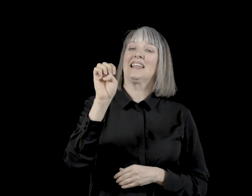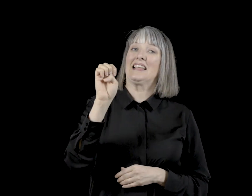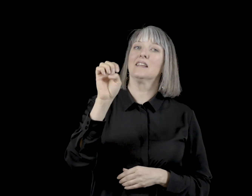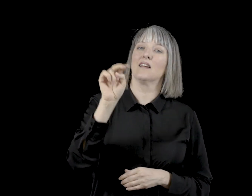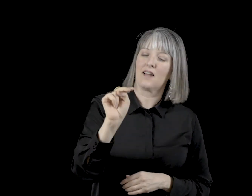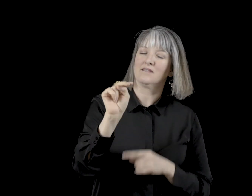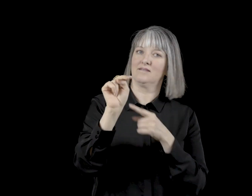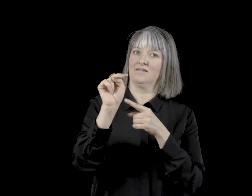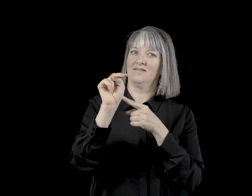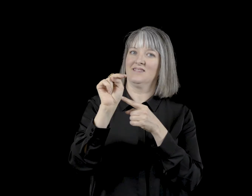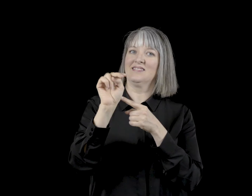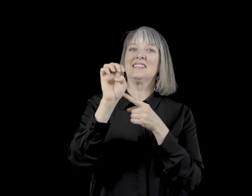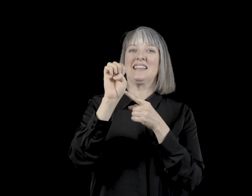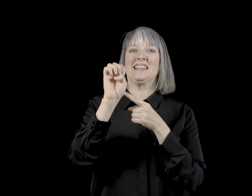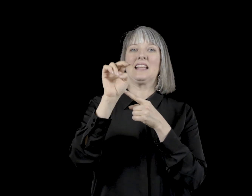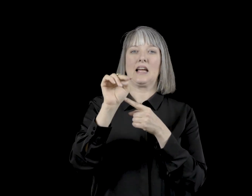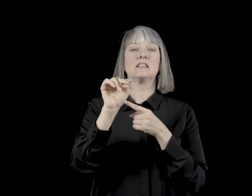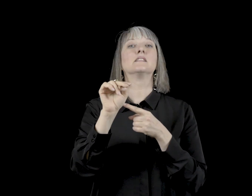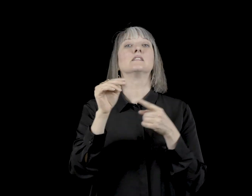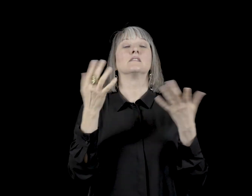EN